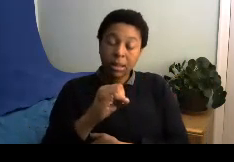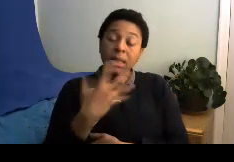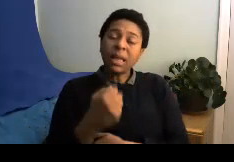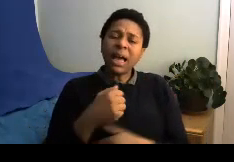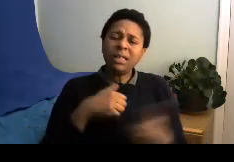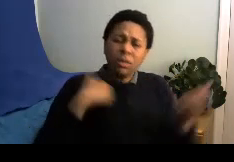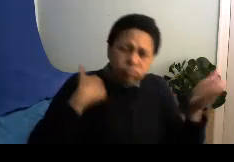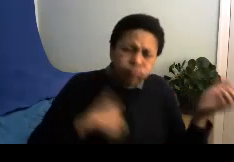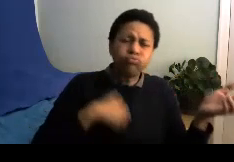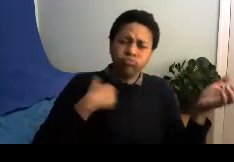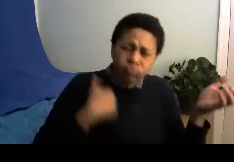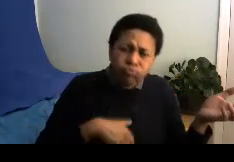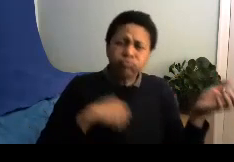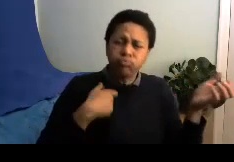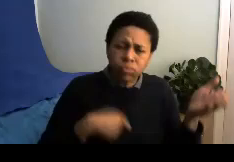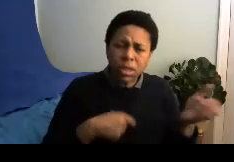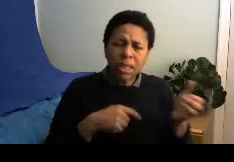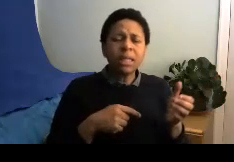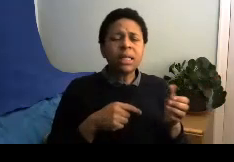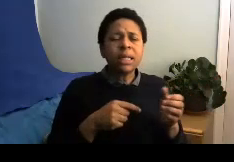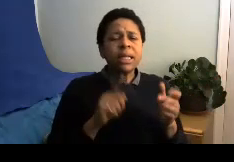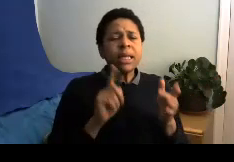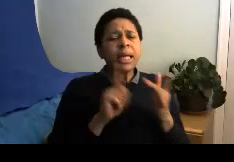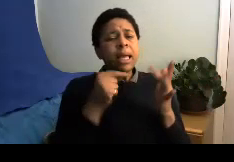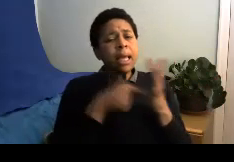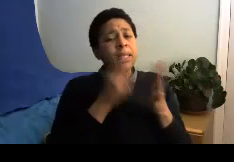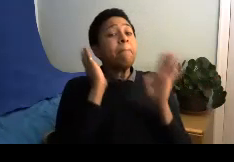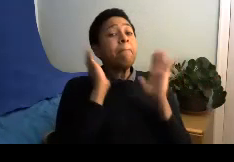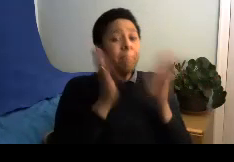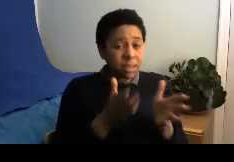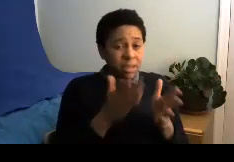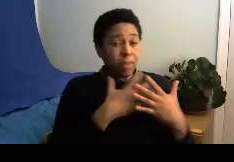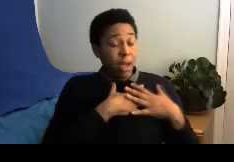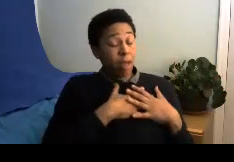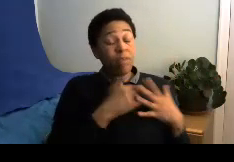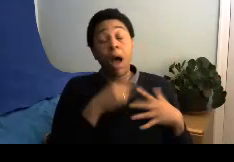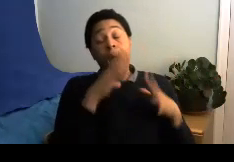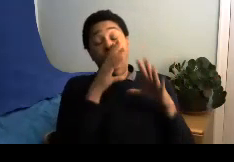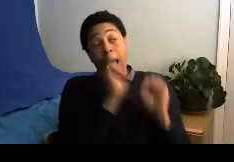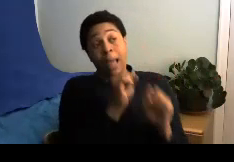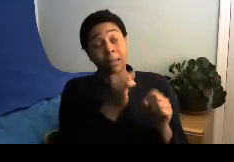Been Love, on repeat, and I hate that song, but it really sort of